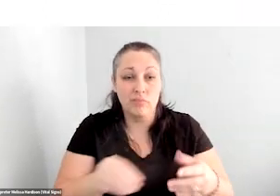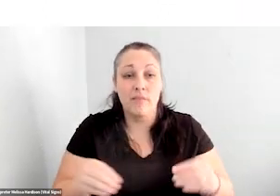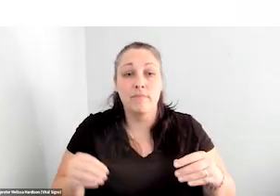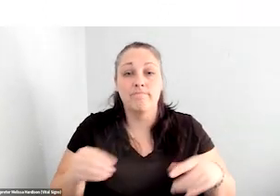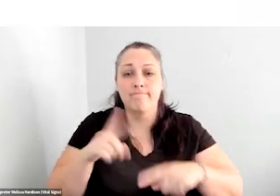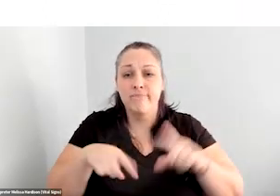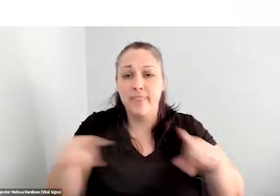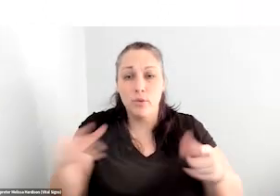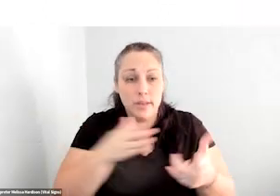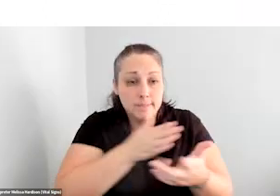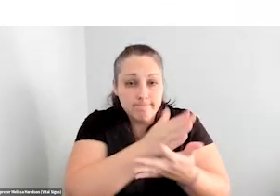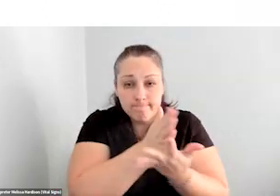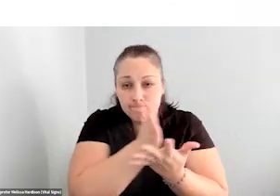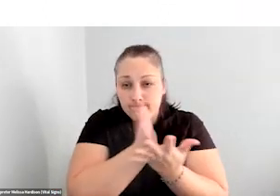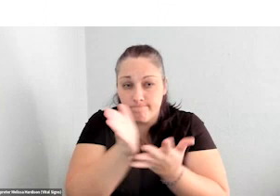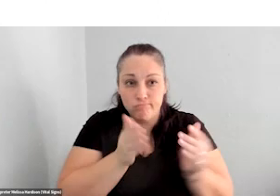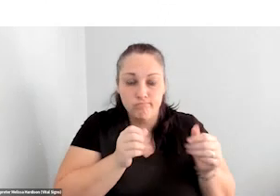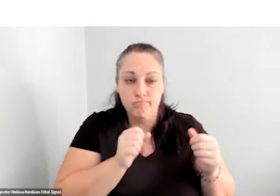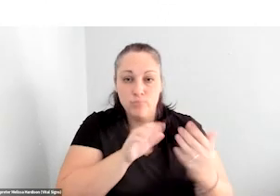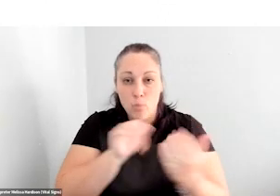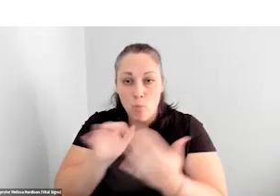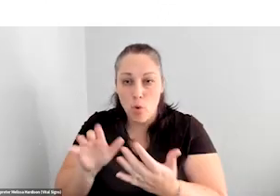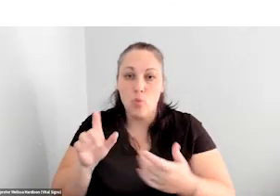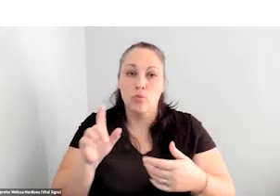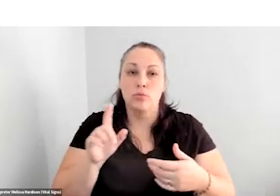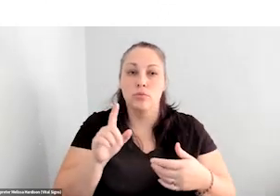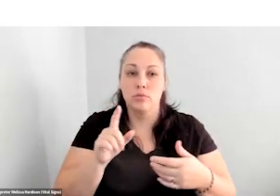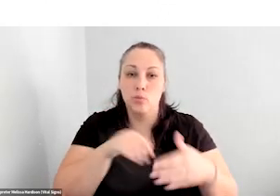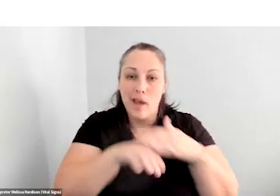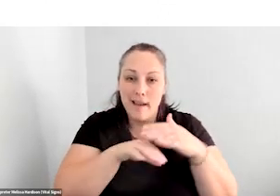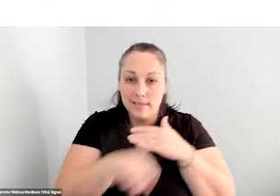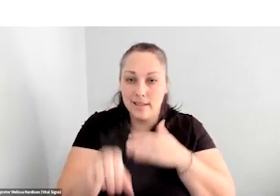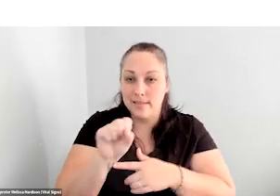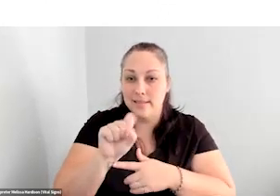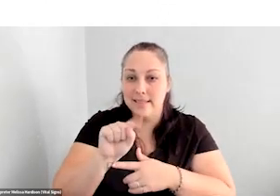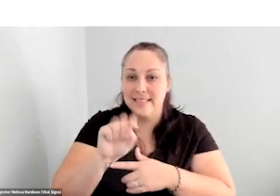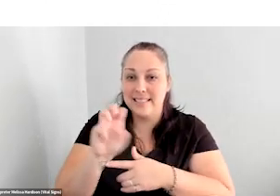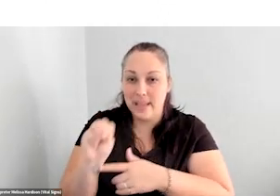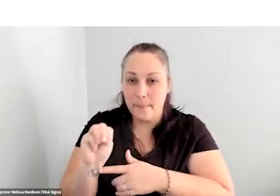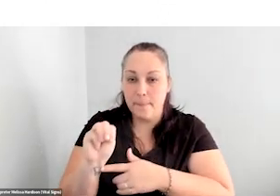in STEM learning environments, advance innovative research on and assessment